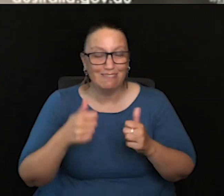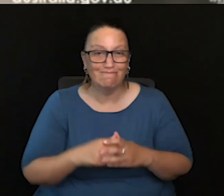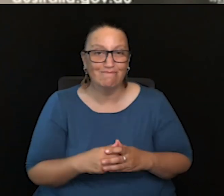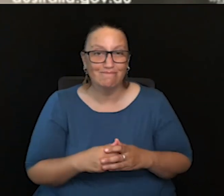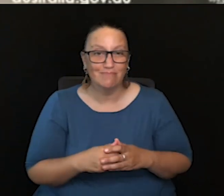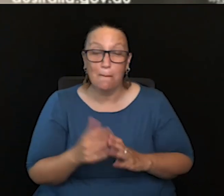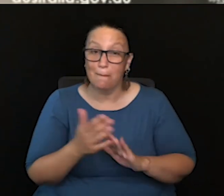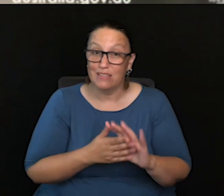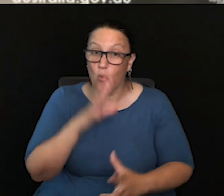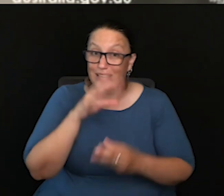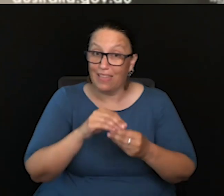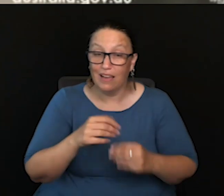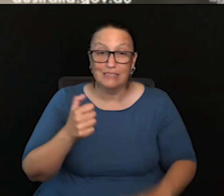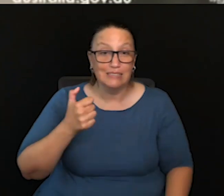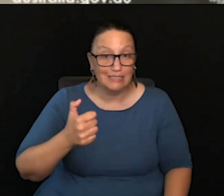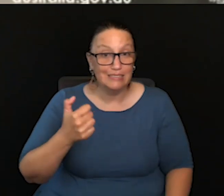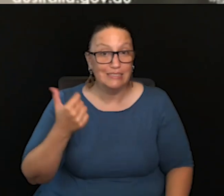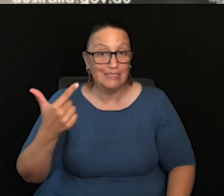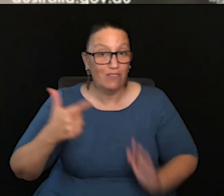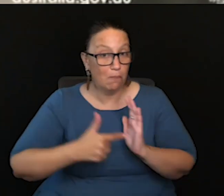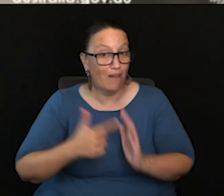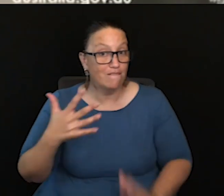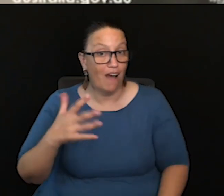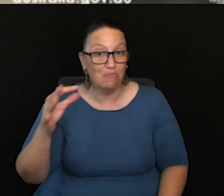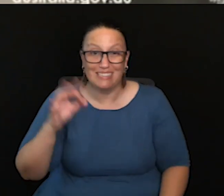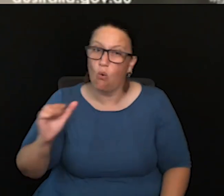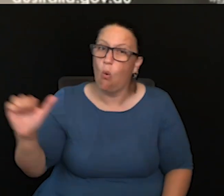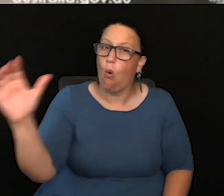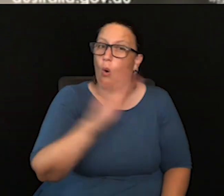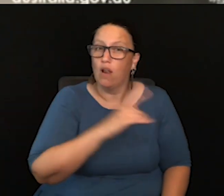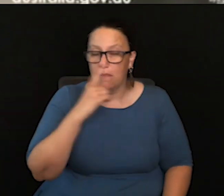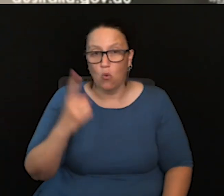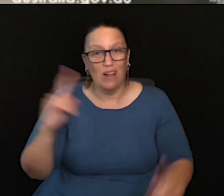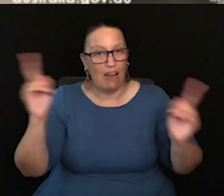and that's 67.5% of the currently eligible population